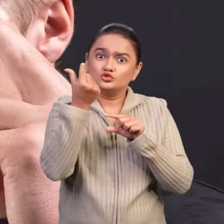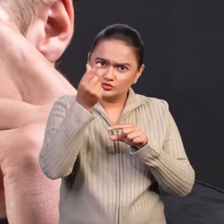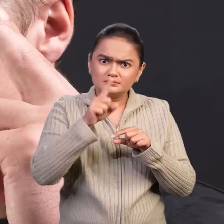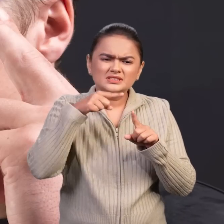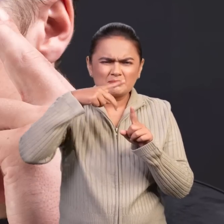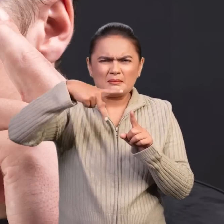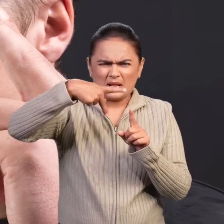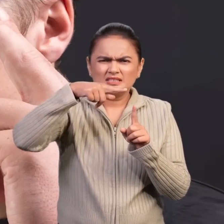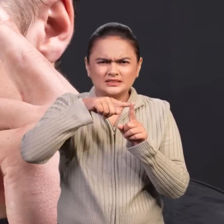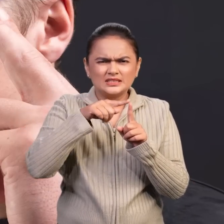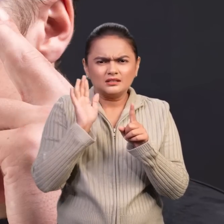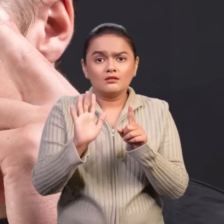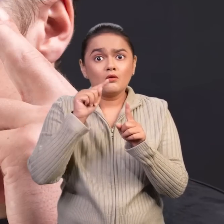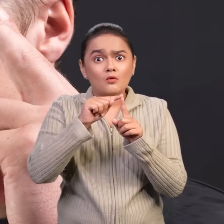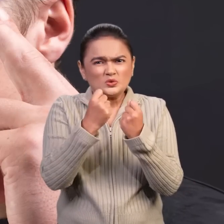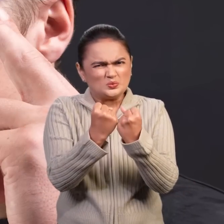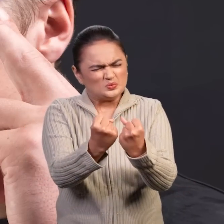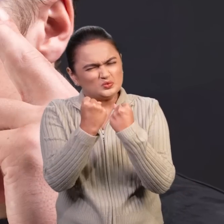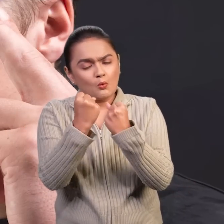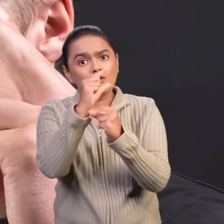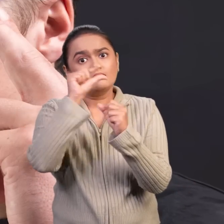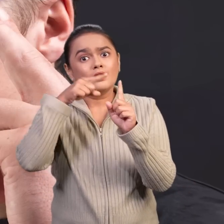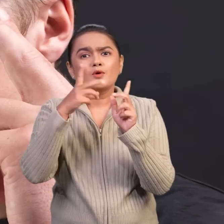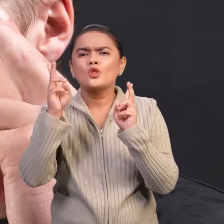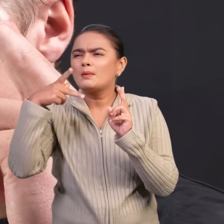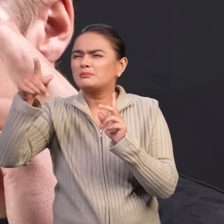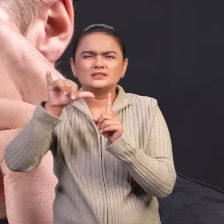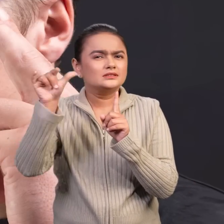It's a type of plastic which is much tougher than regular plastic.